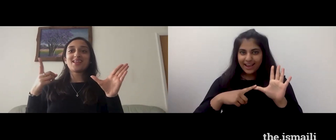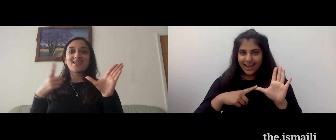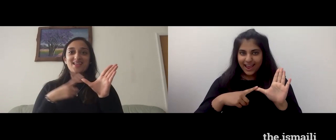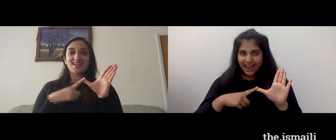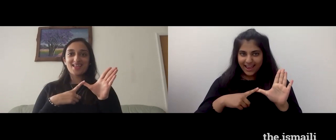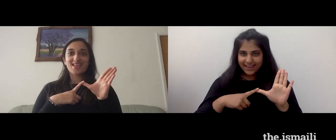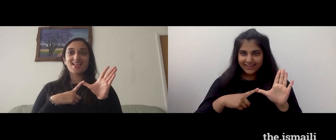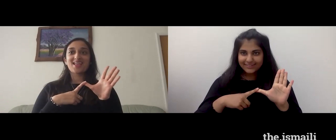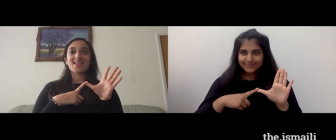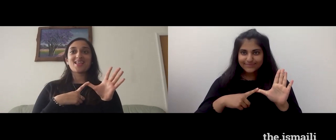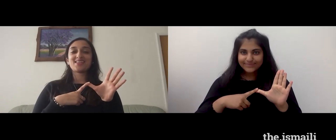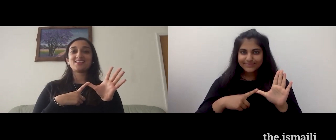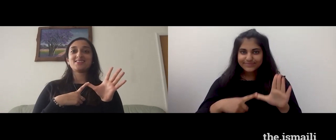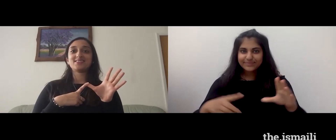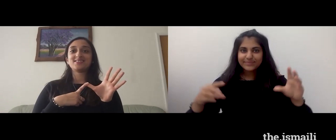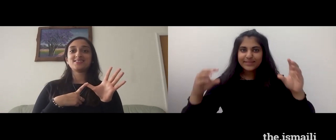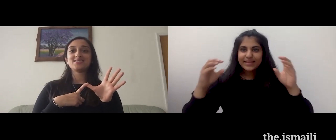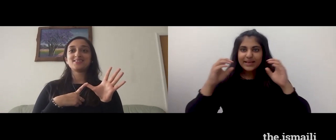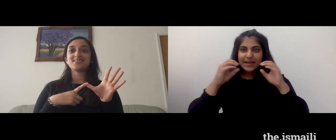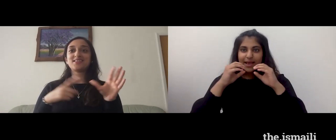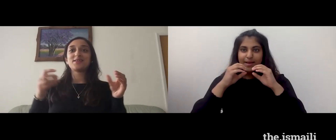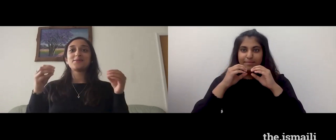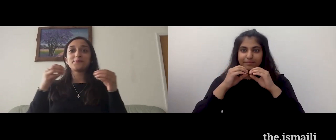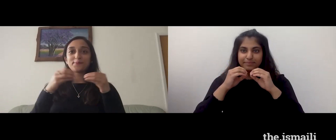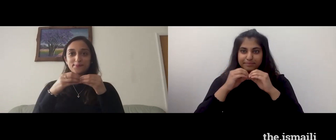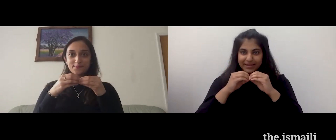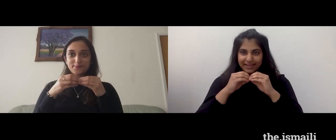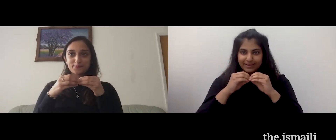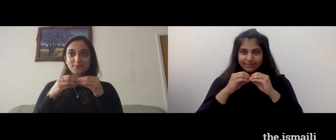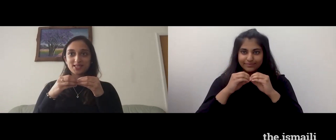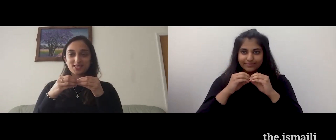"A" "B"